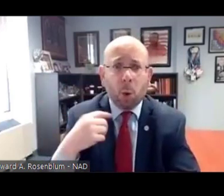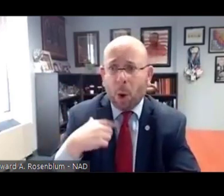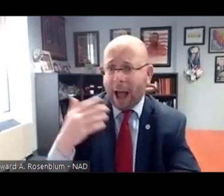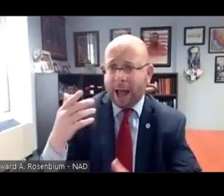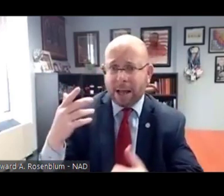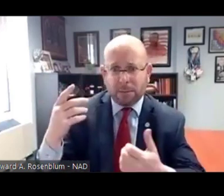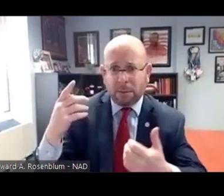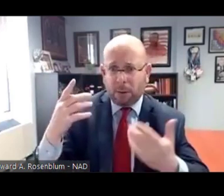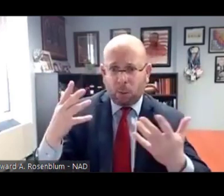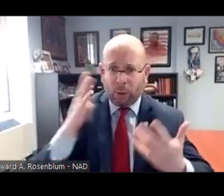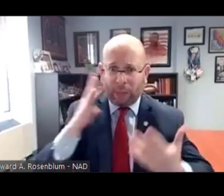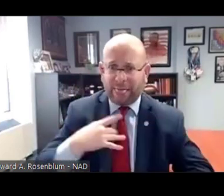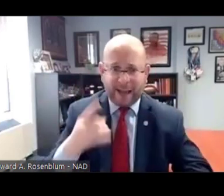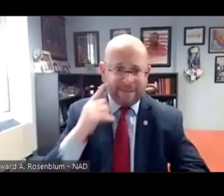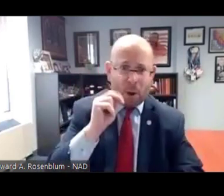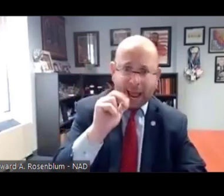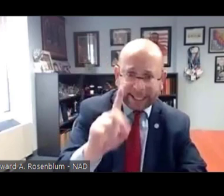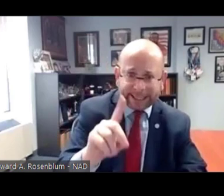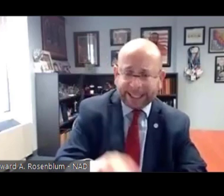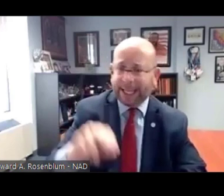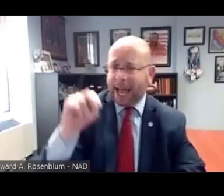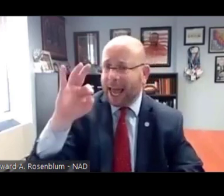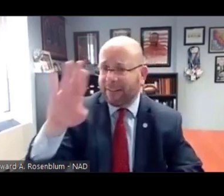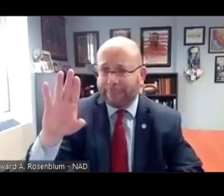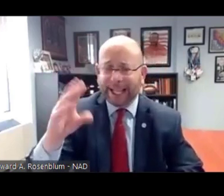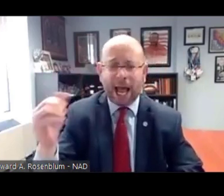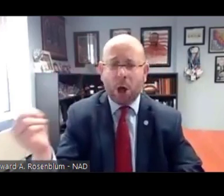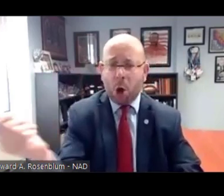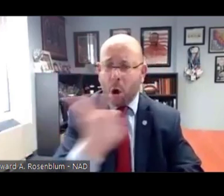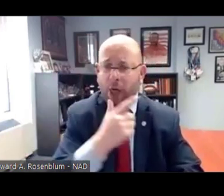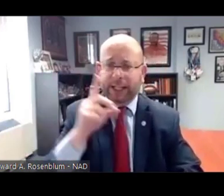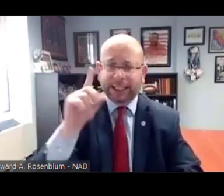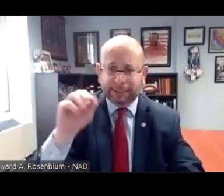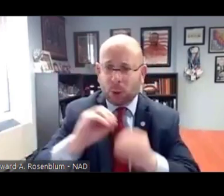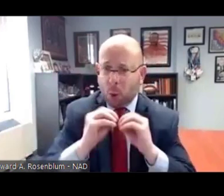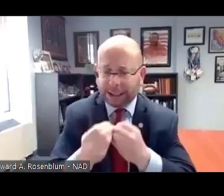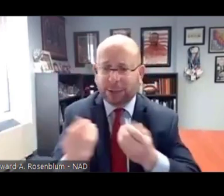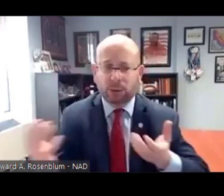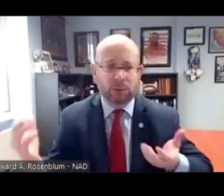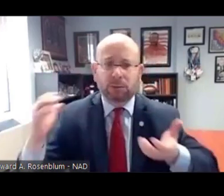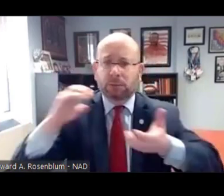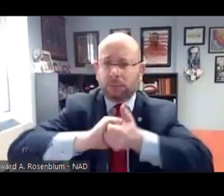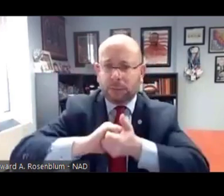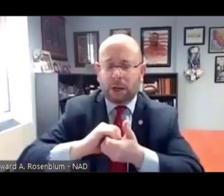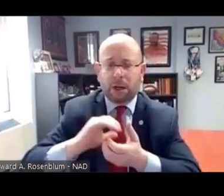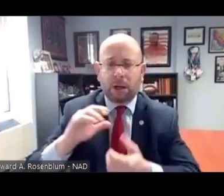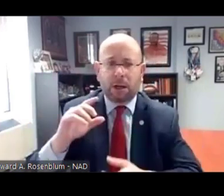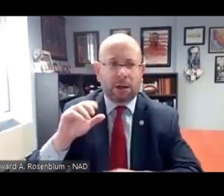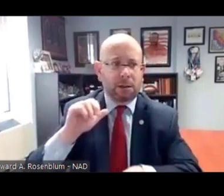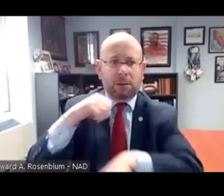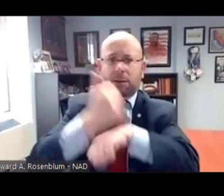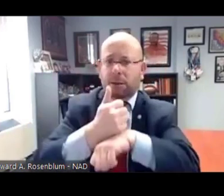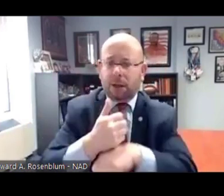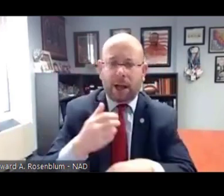As far as the NFB and the NAD is concerned, and all of the other disability advocacy organizations,